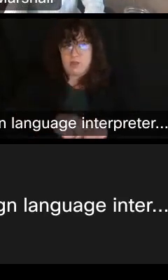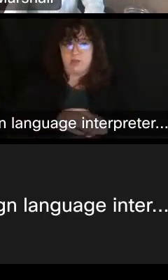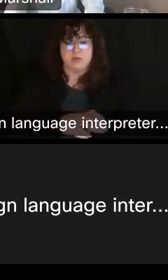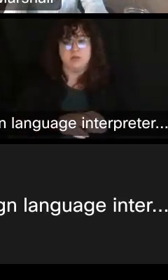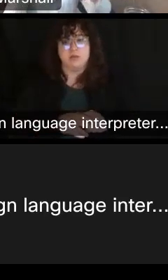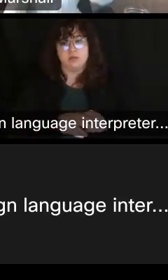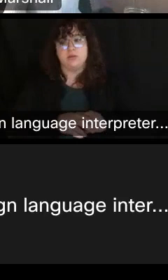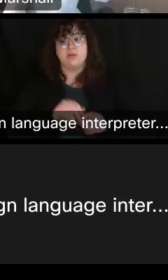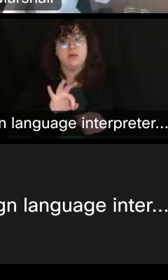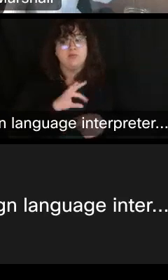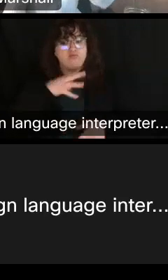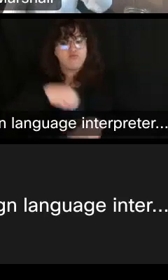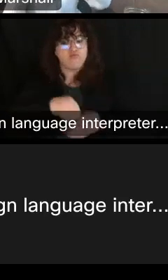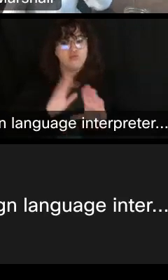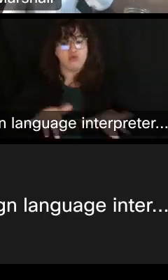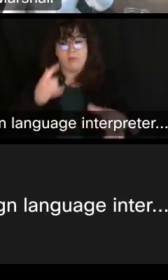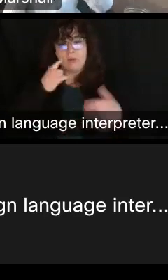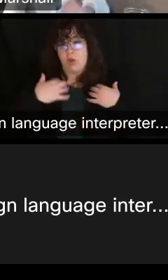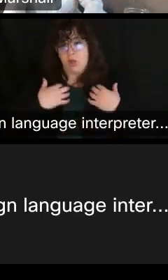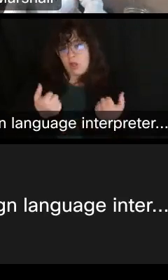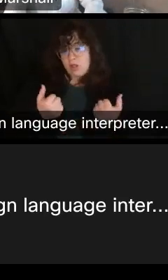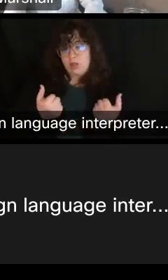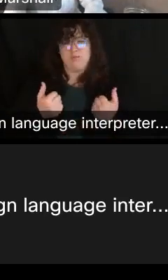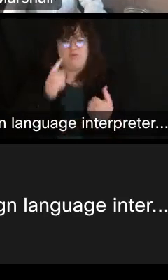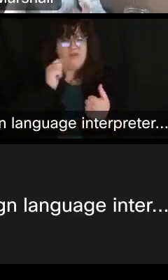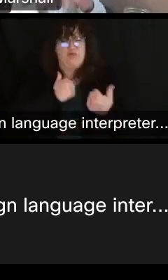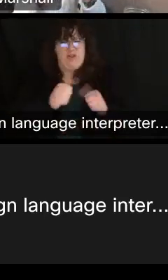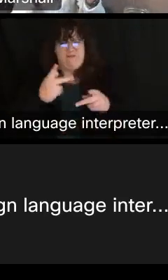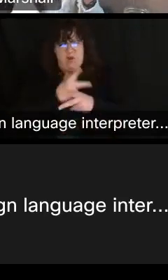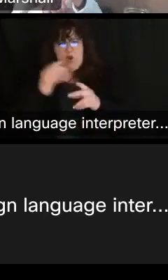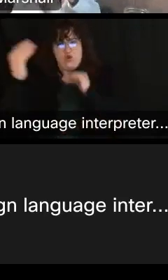mental health. I'm kind of making a distinction in my head between adult mental health. You can